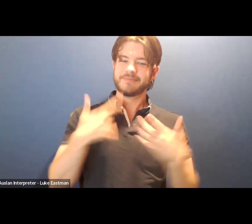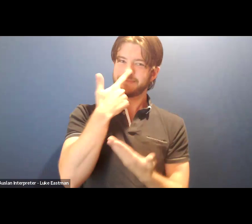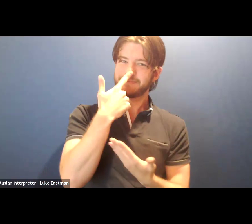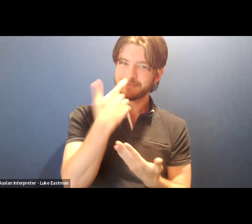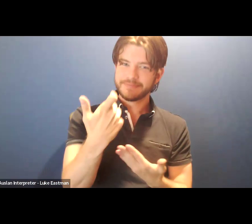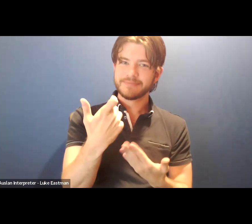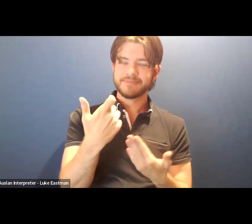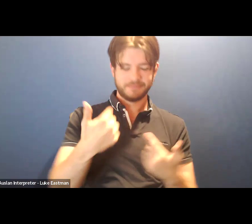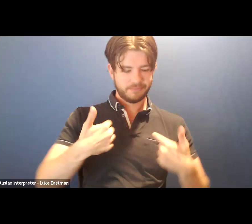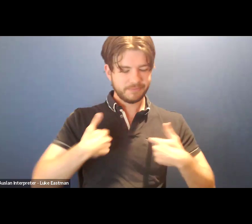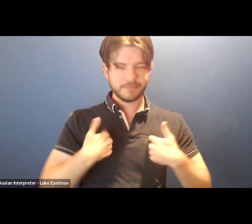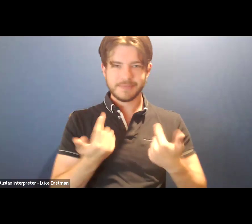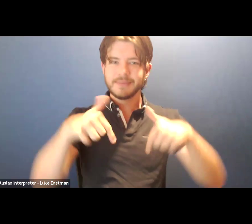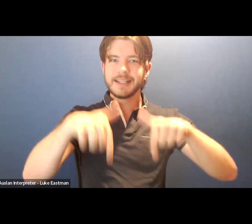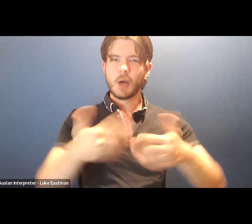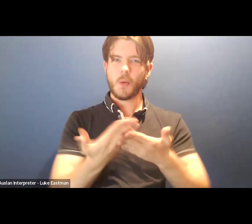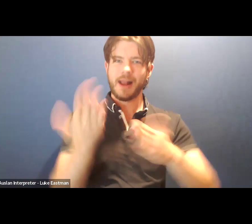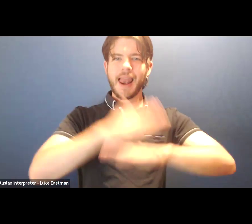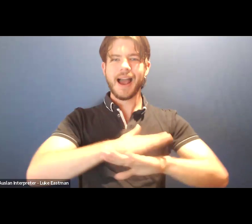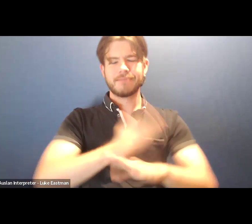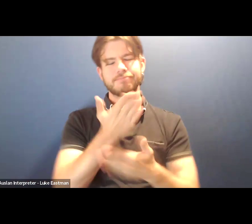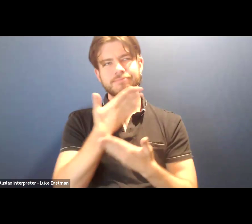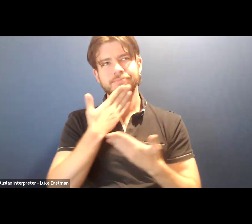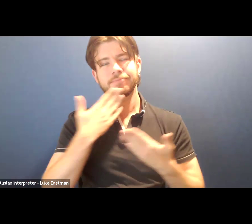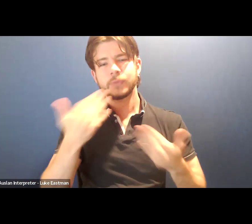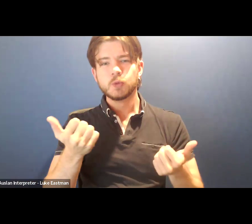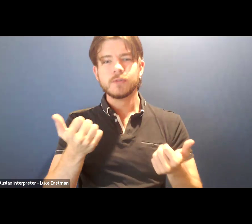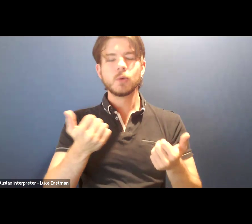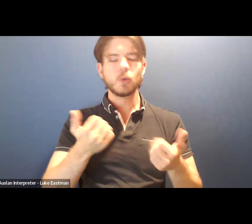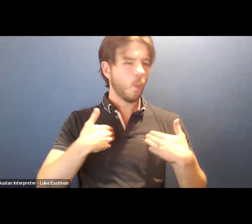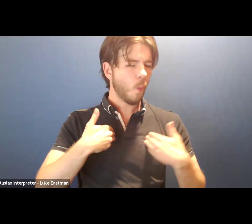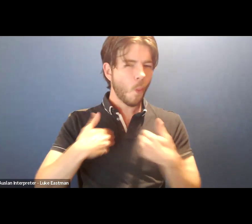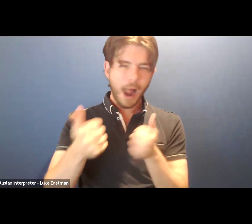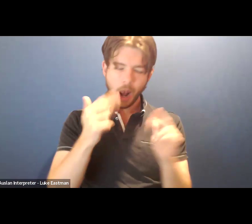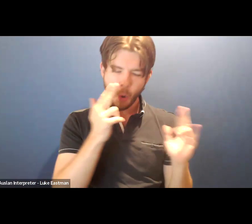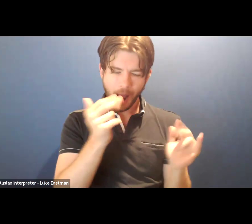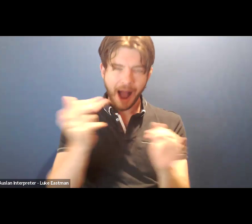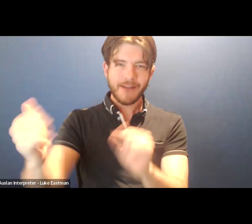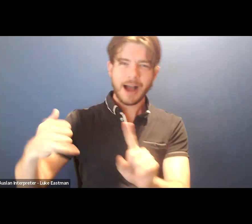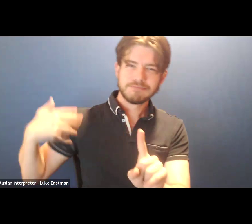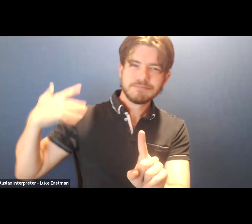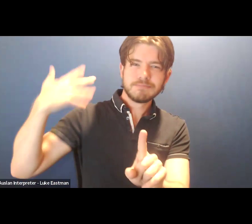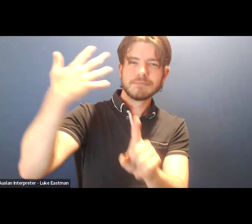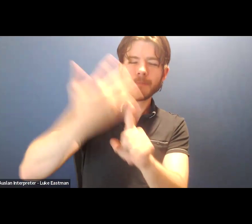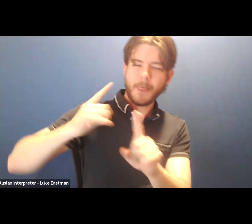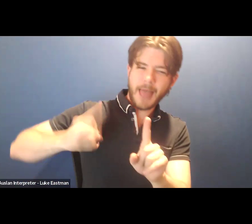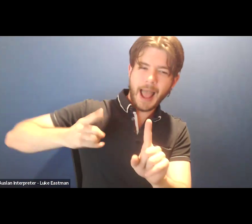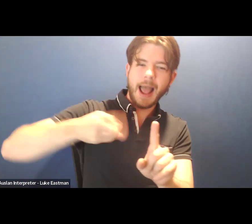living on a land that is so beautiful and so well cared for, for thousands and